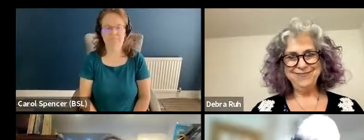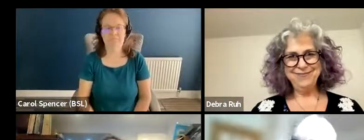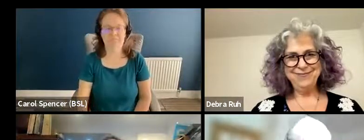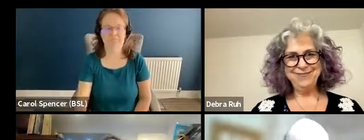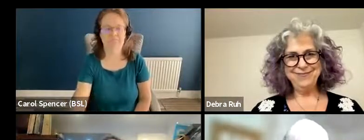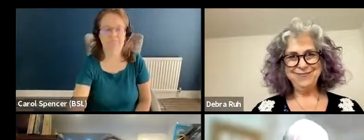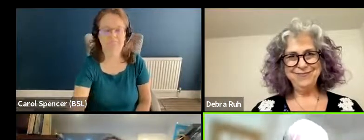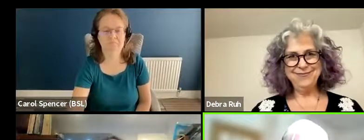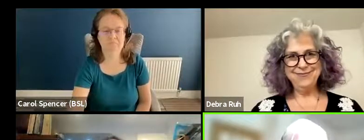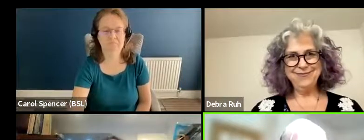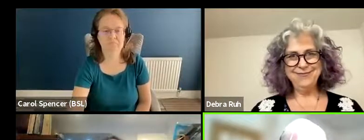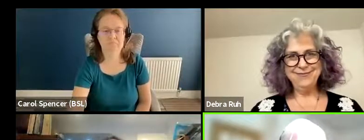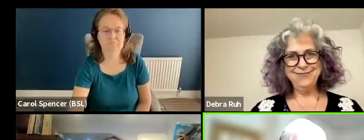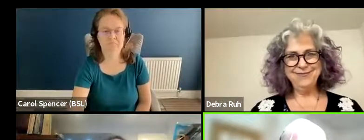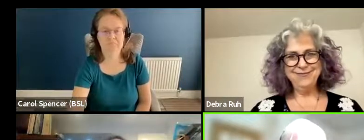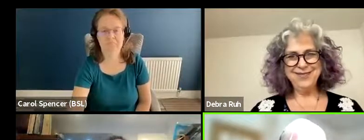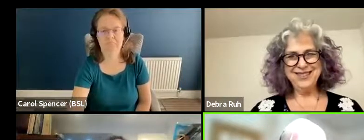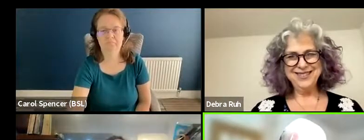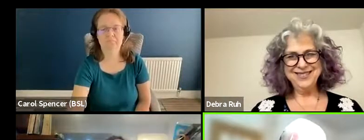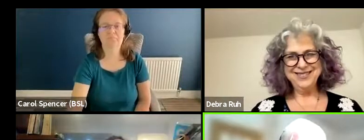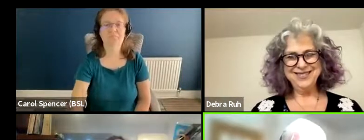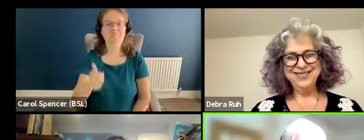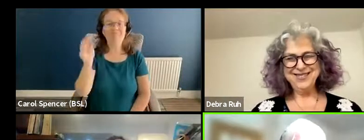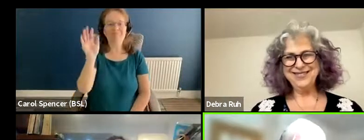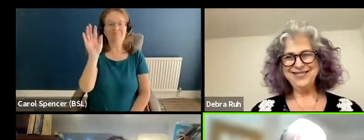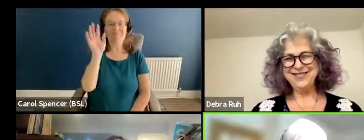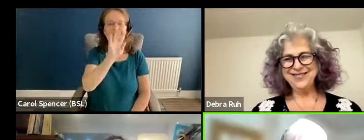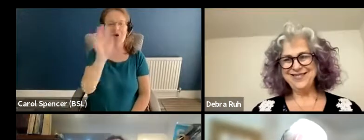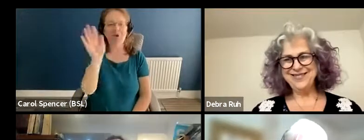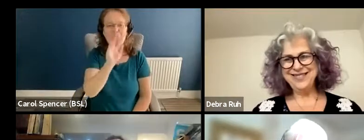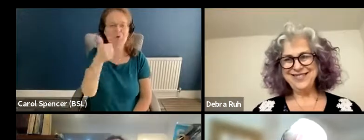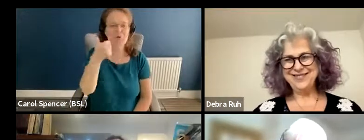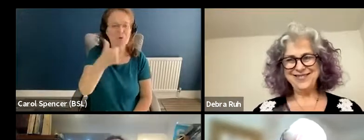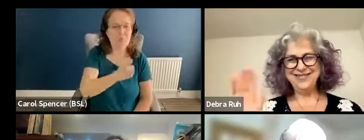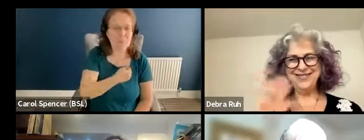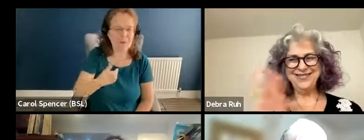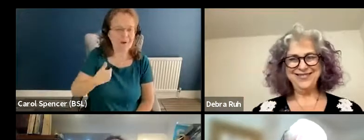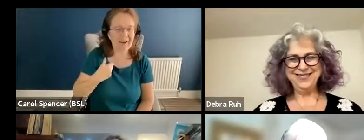Hello, good morning, afternoon or evening, depending on where